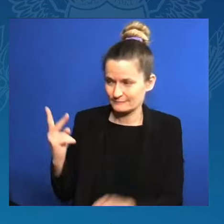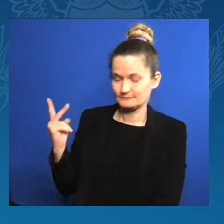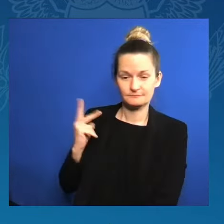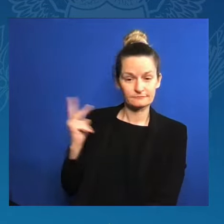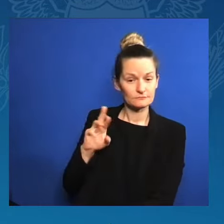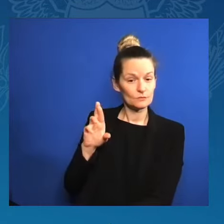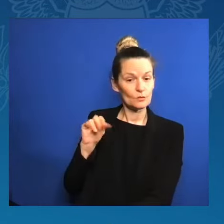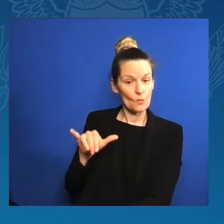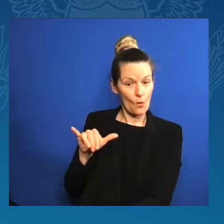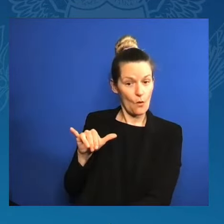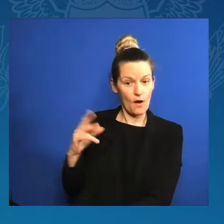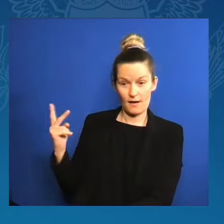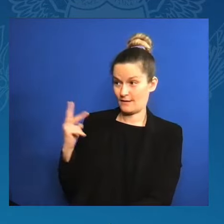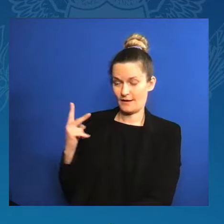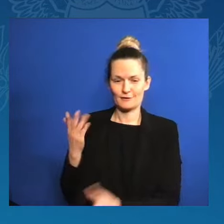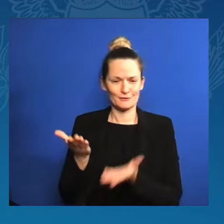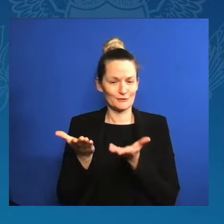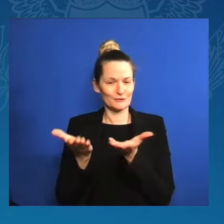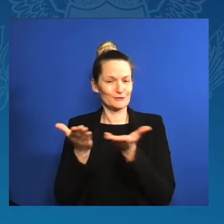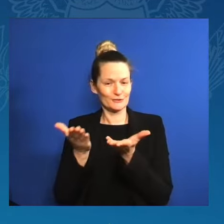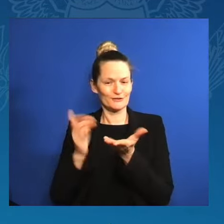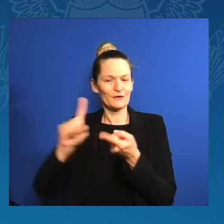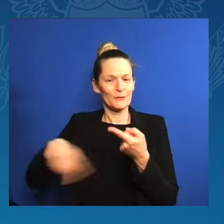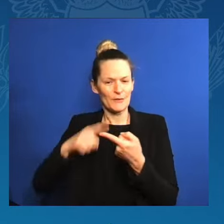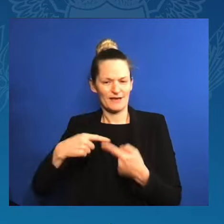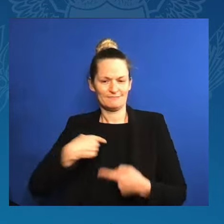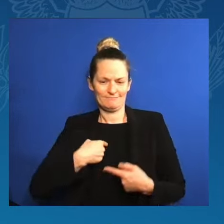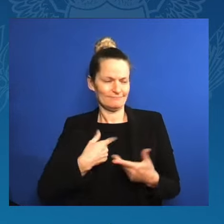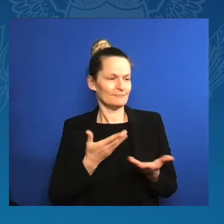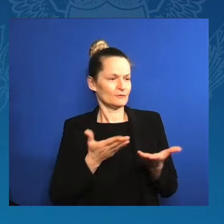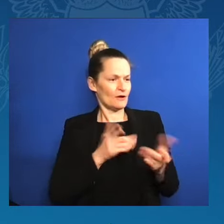and he was attorney general of North Carolina. I have known him for a long time.